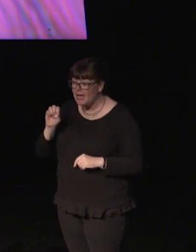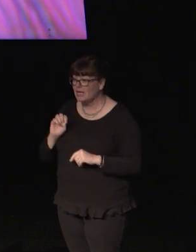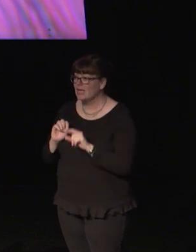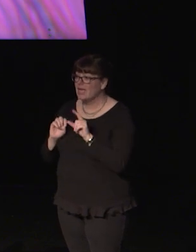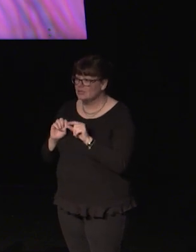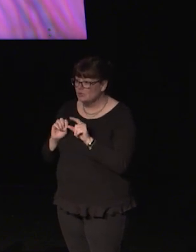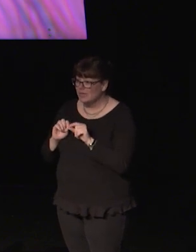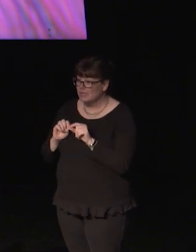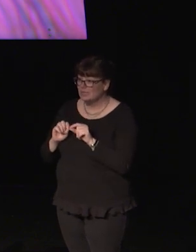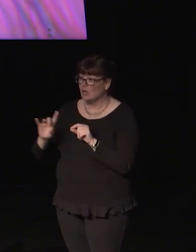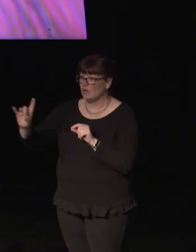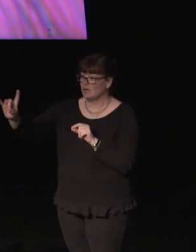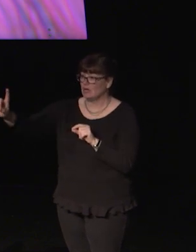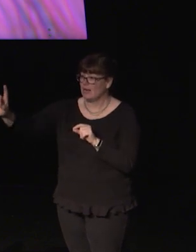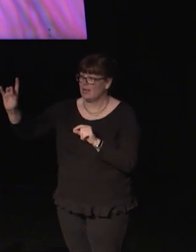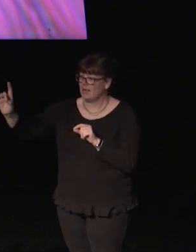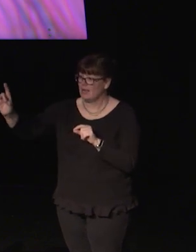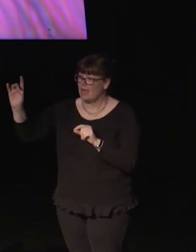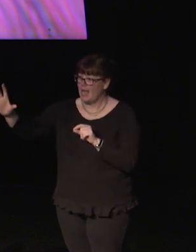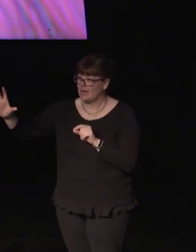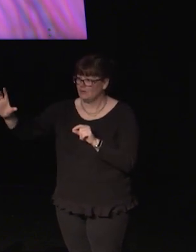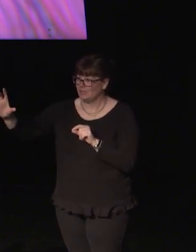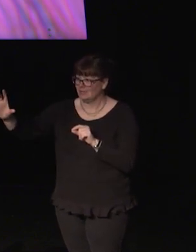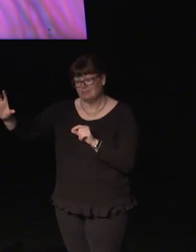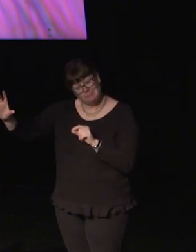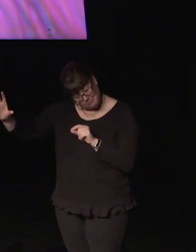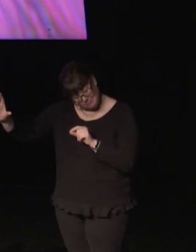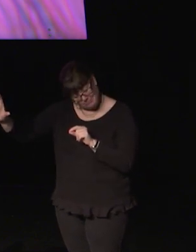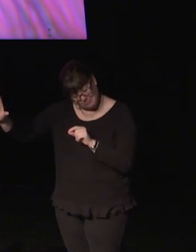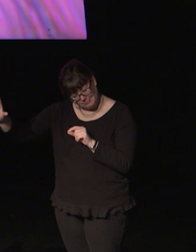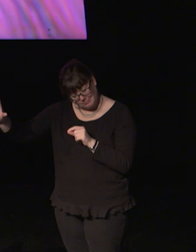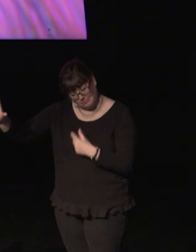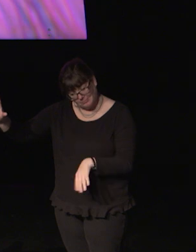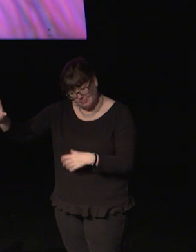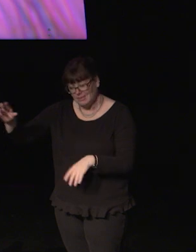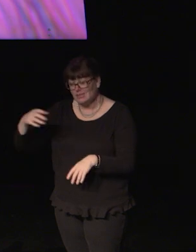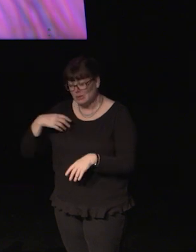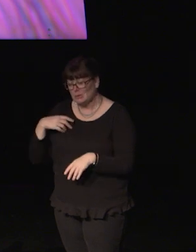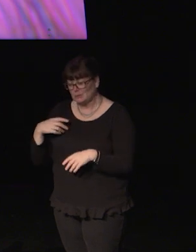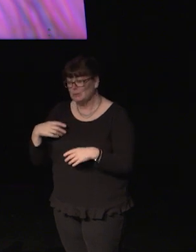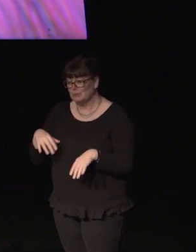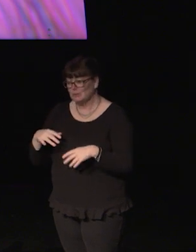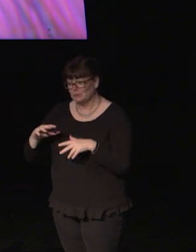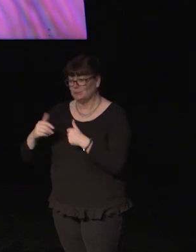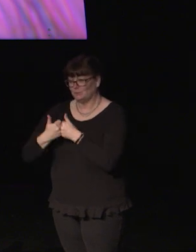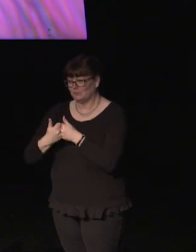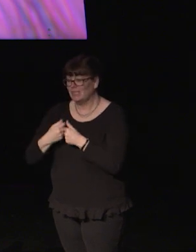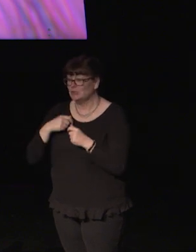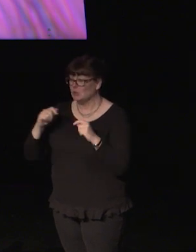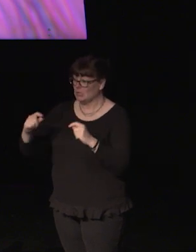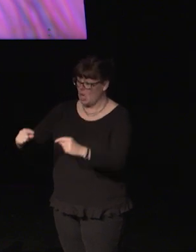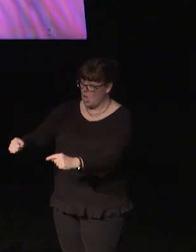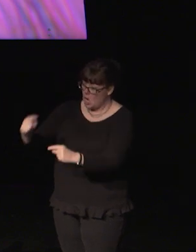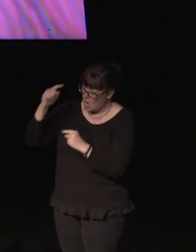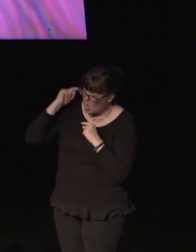So, yeah. Go me. Not bad. -So... You know a large text, you know, narration